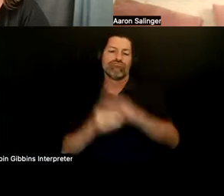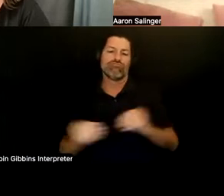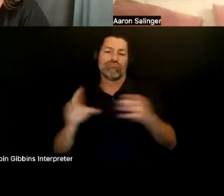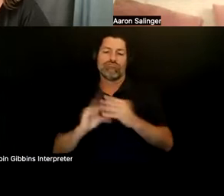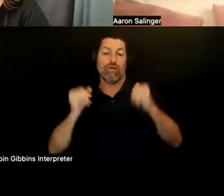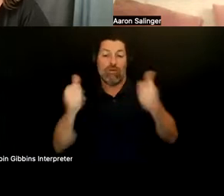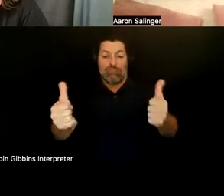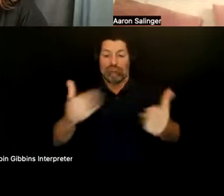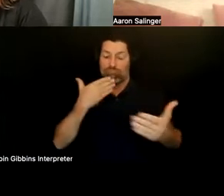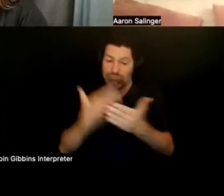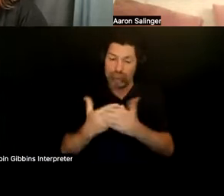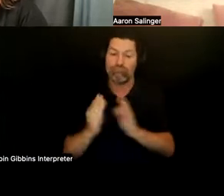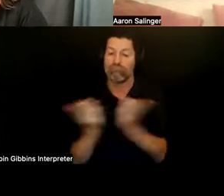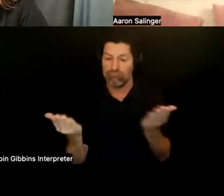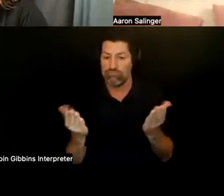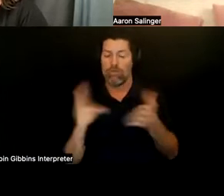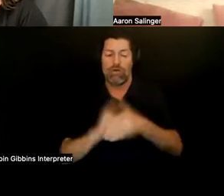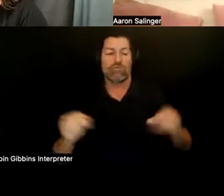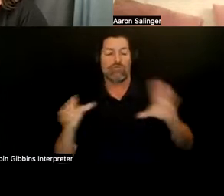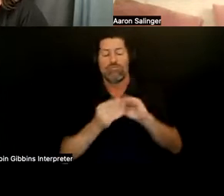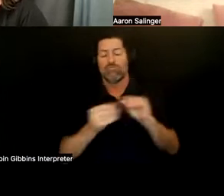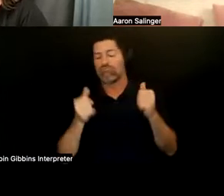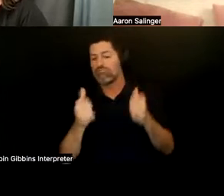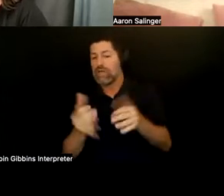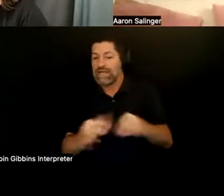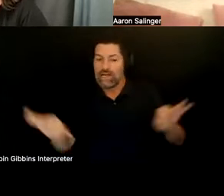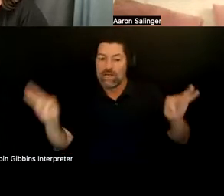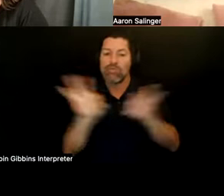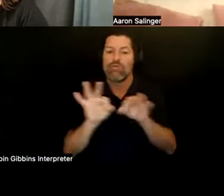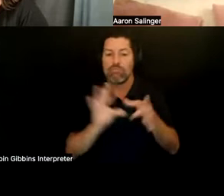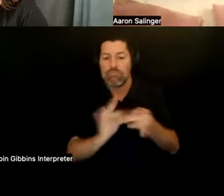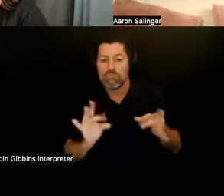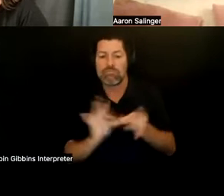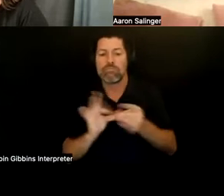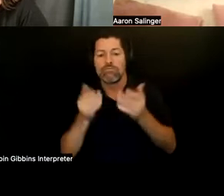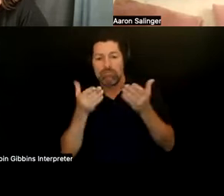19:54:53 There's lots of great stories and lots of important discussion to be had. But